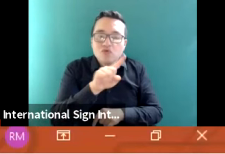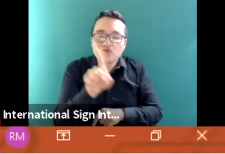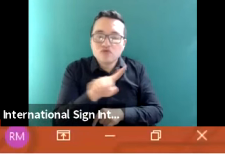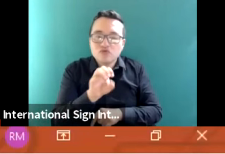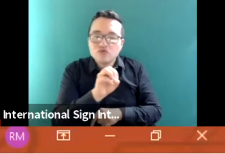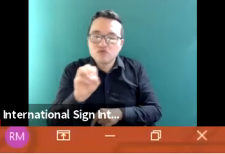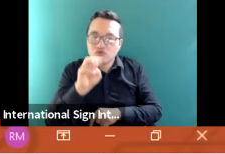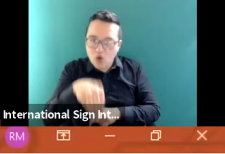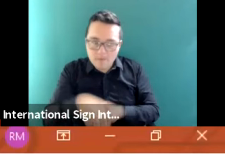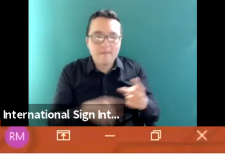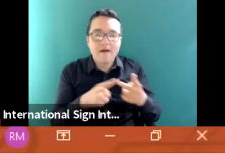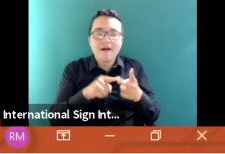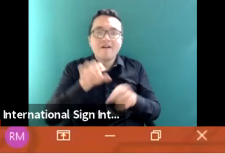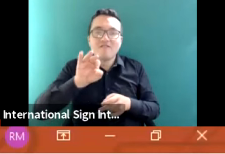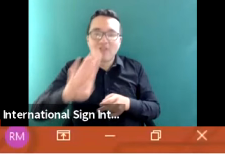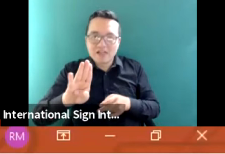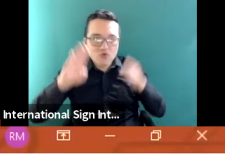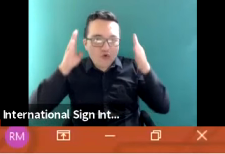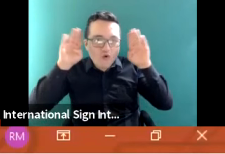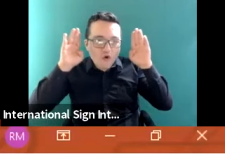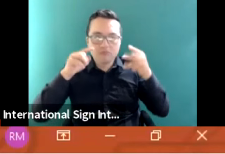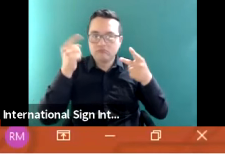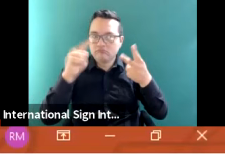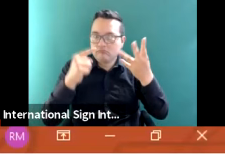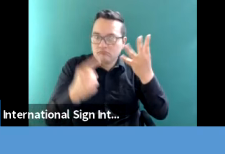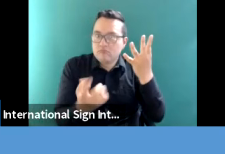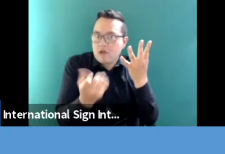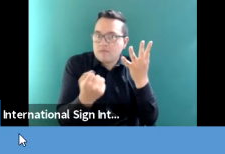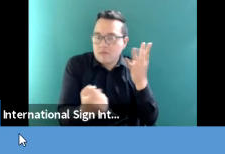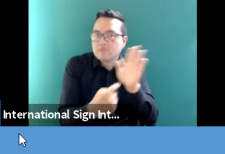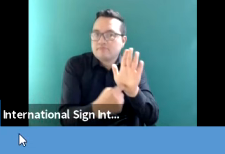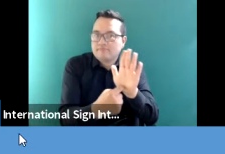There is strong innovation coming from these companies to include more and more accessibility features in everything they do.